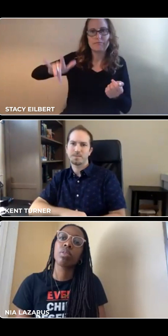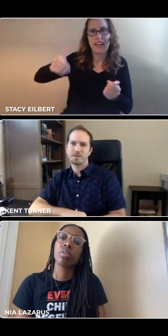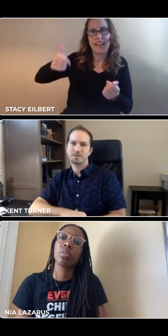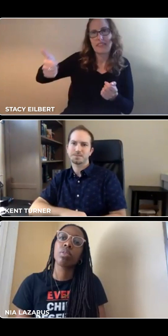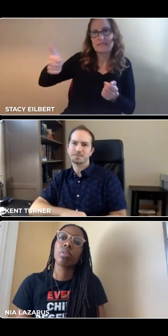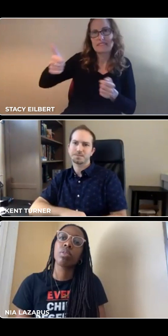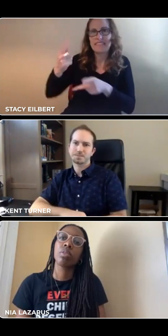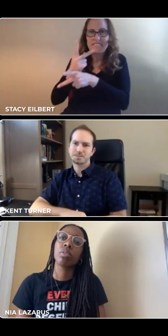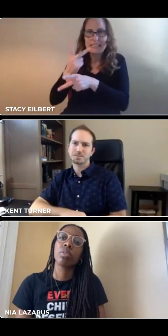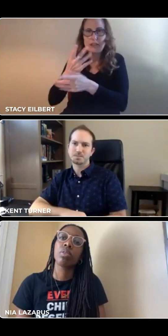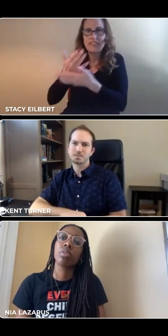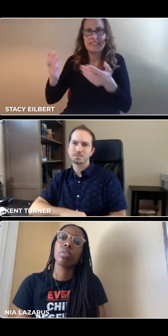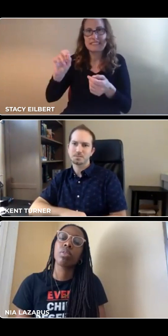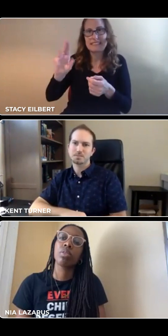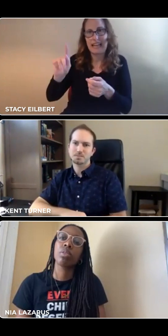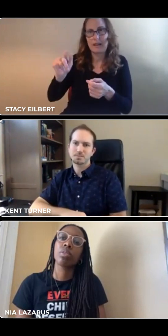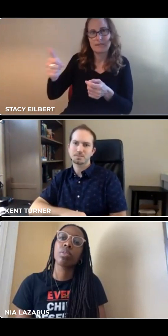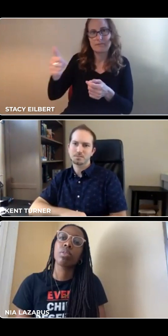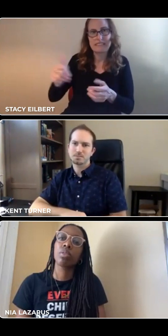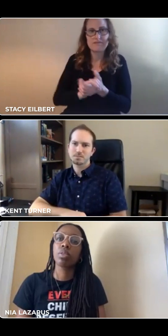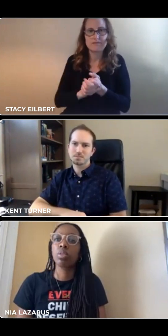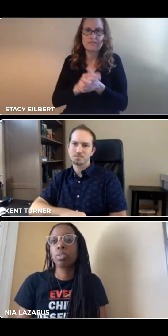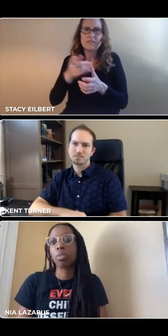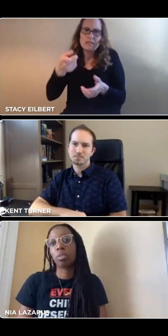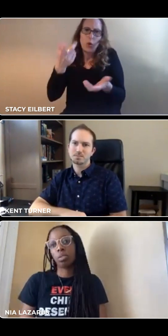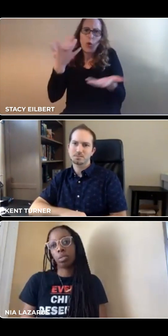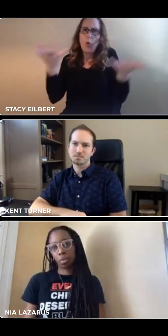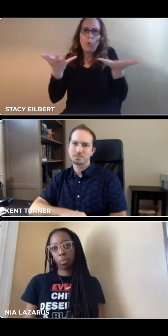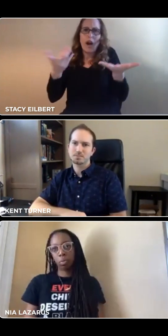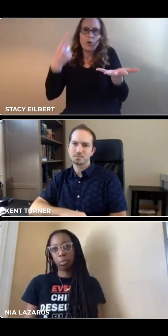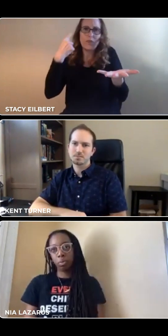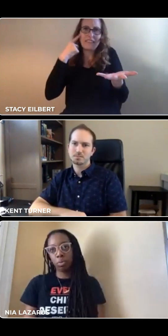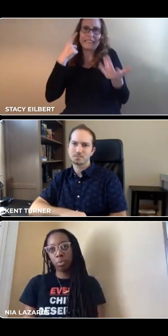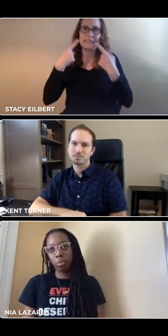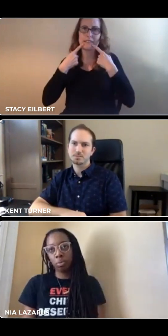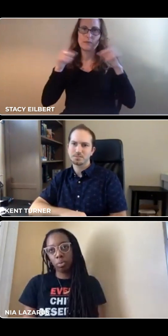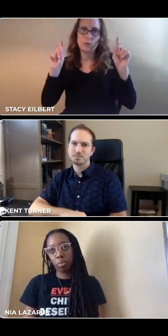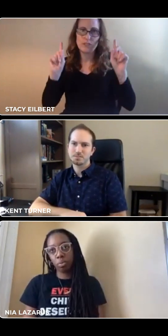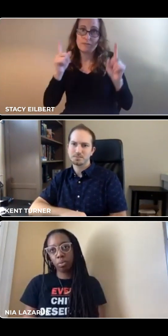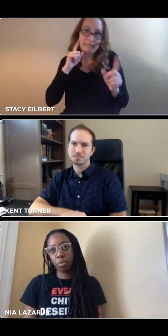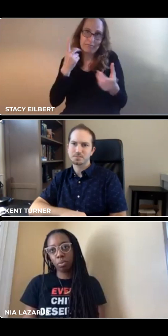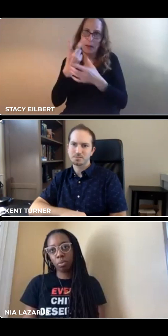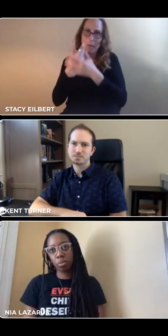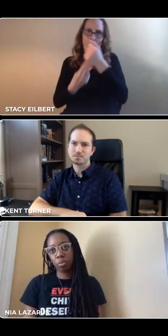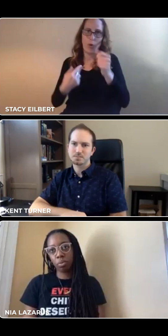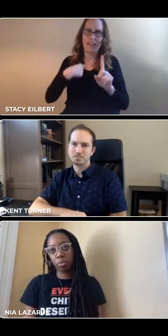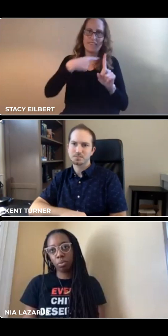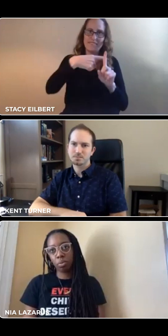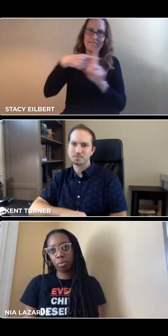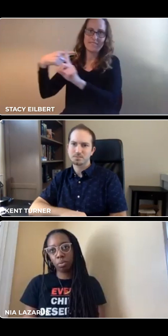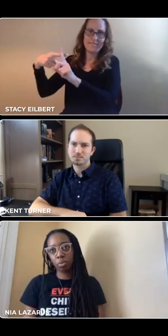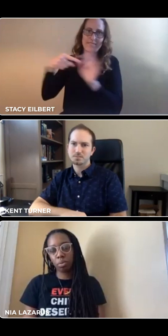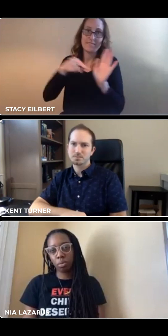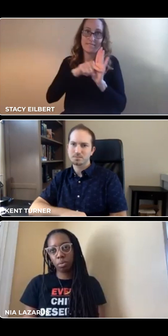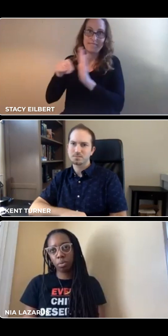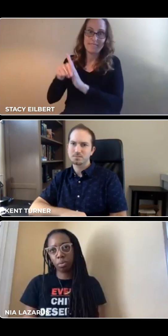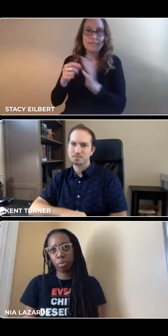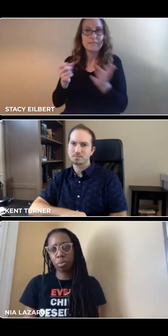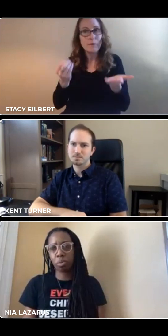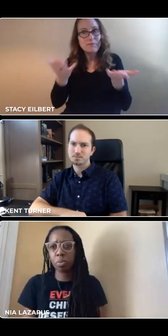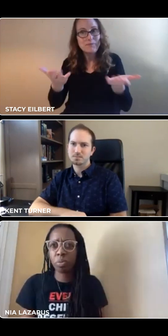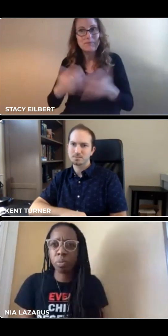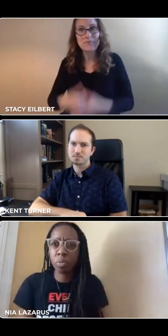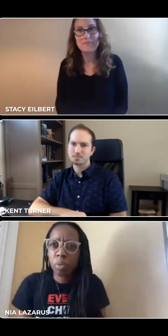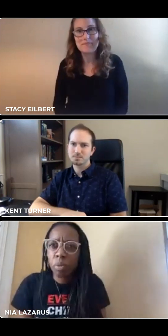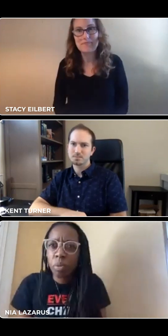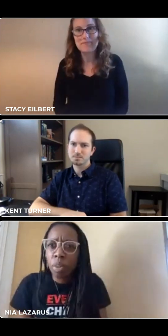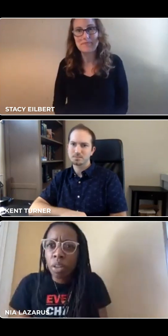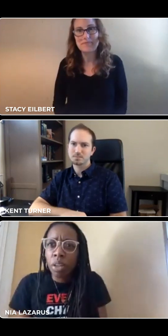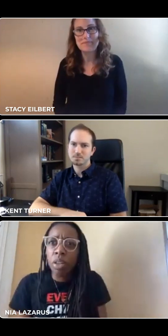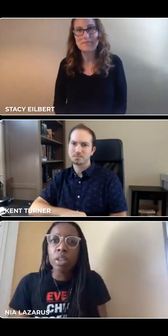a video live, vs. self-paced, where it's pre-recorded and then the student can watch it and rewind